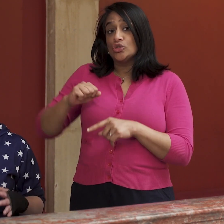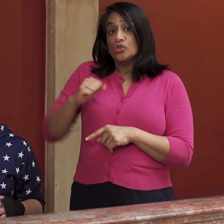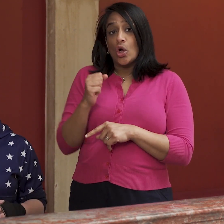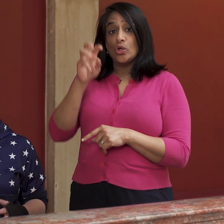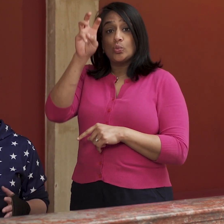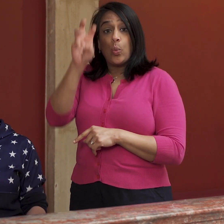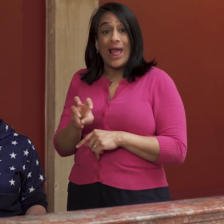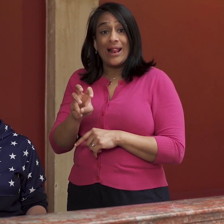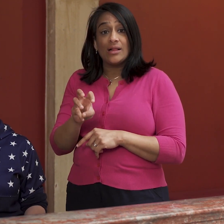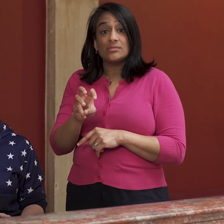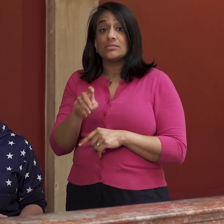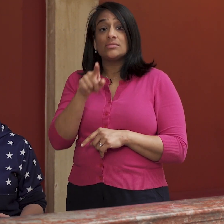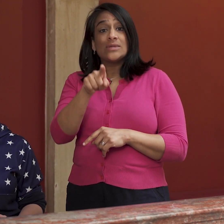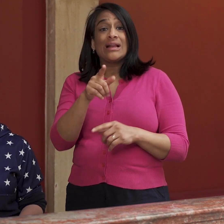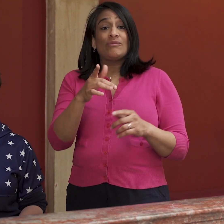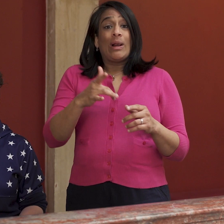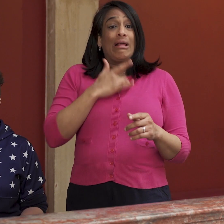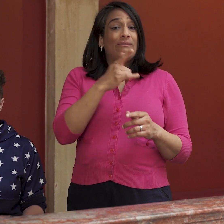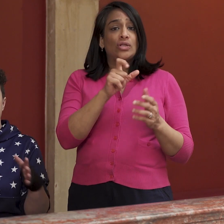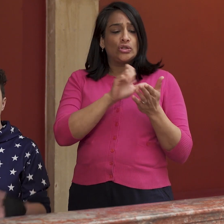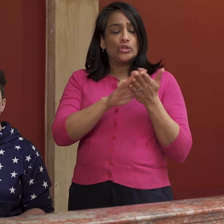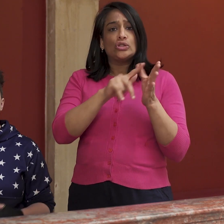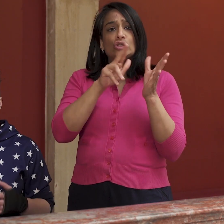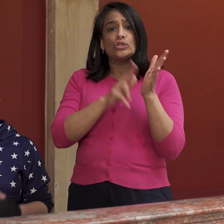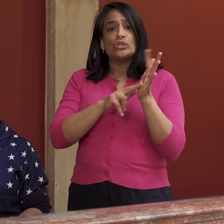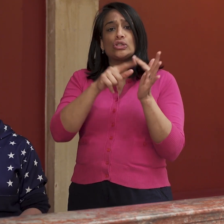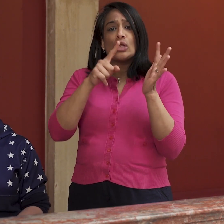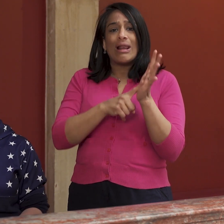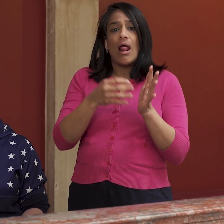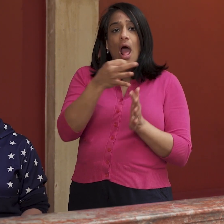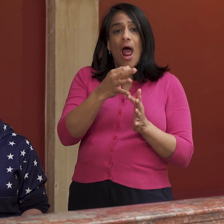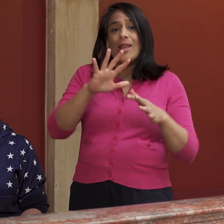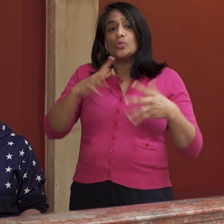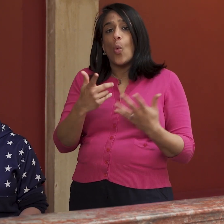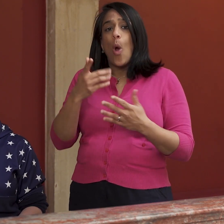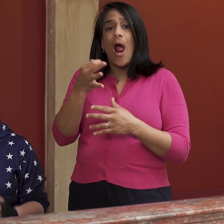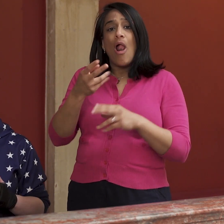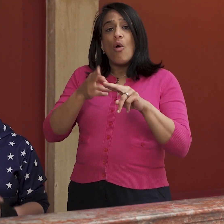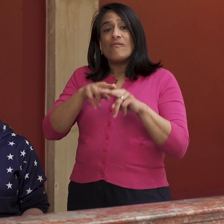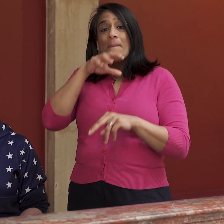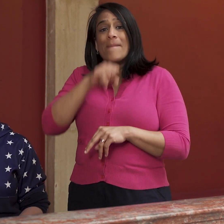You must live and work in England, Scotland or Wales. biscuit You can’t get Access to Work